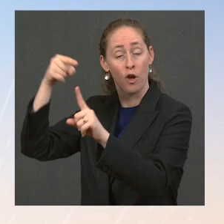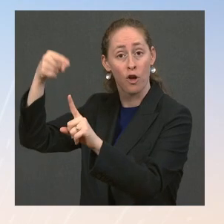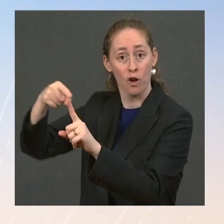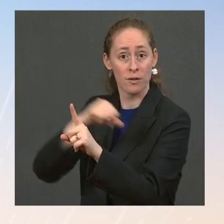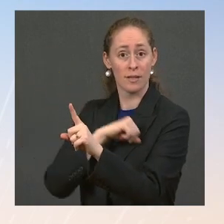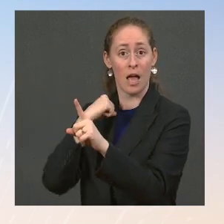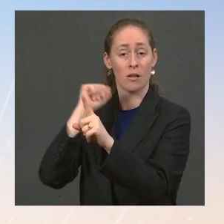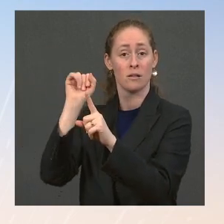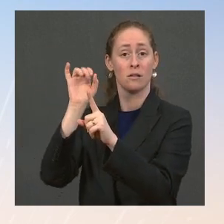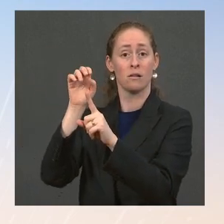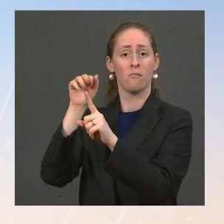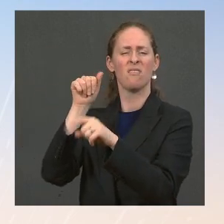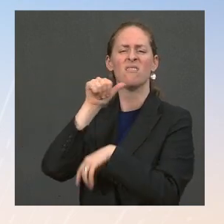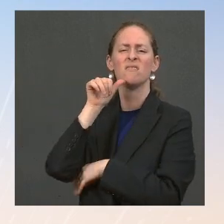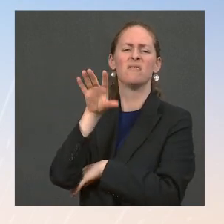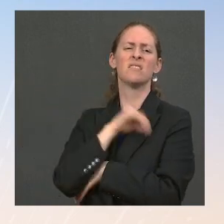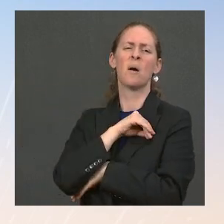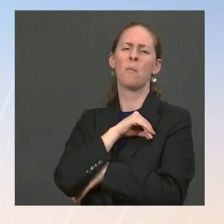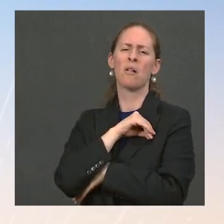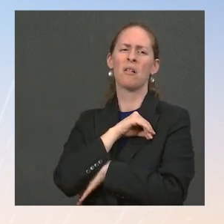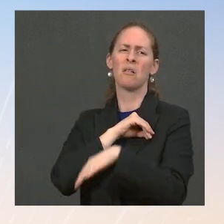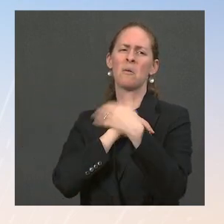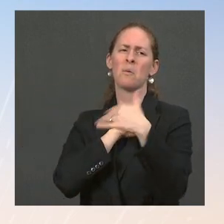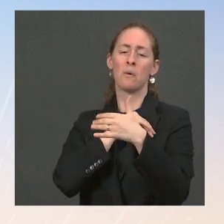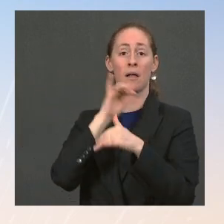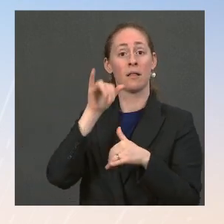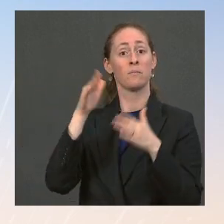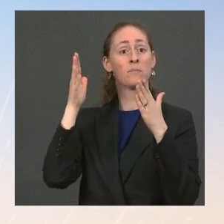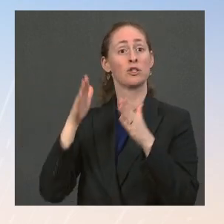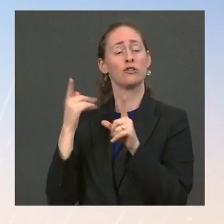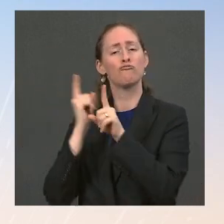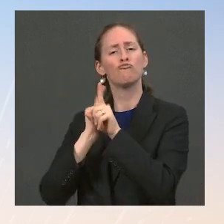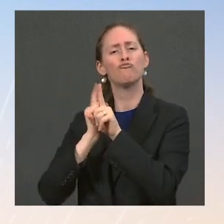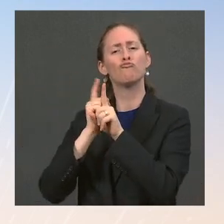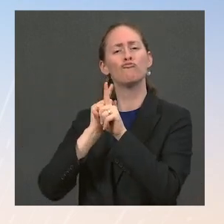to violate someone's personal space in a bathroom. It doesn't need to happen that way.